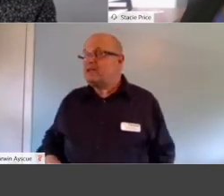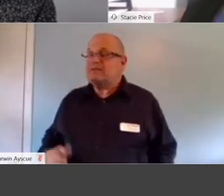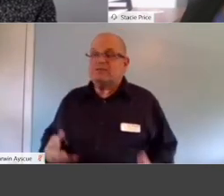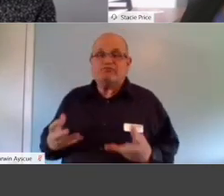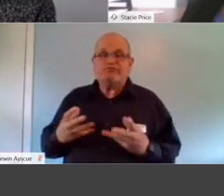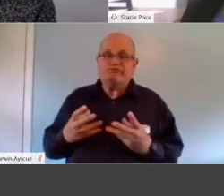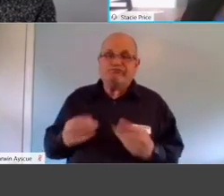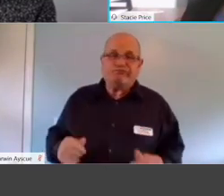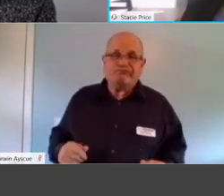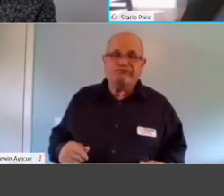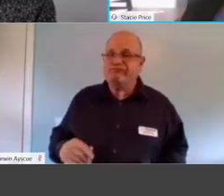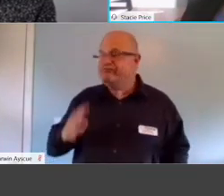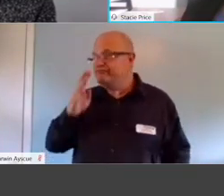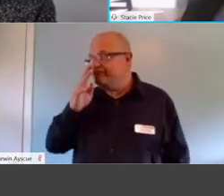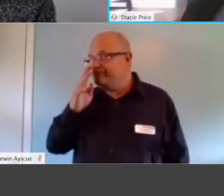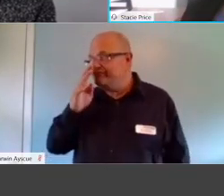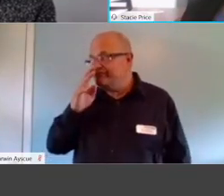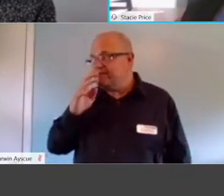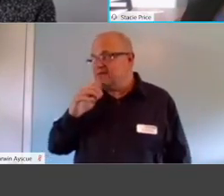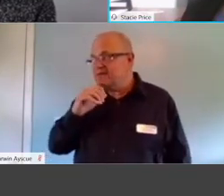ignoring them is the next bad step.